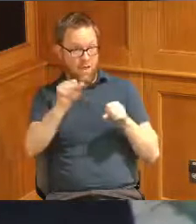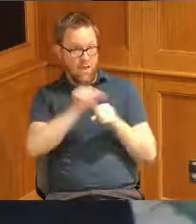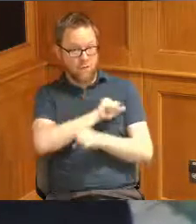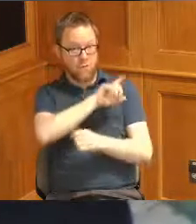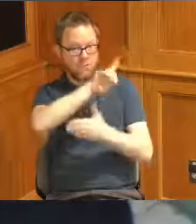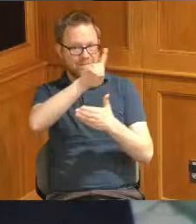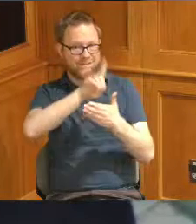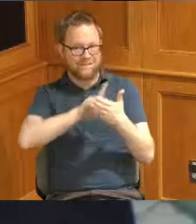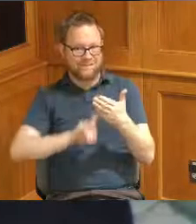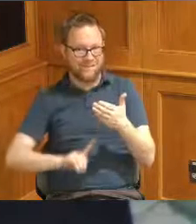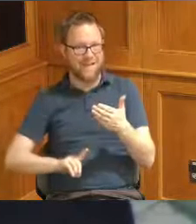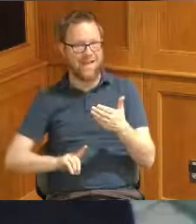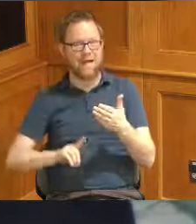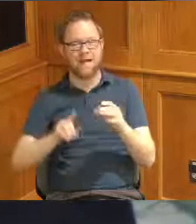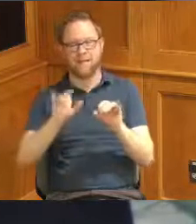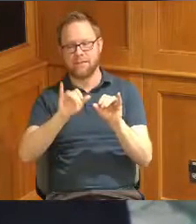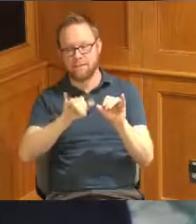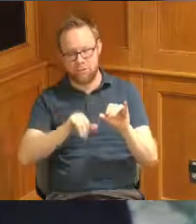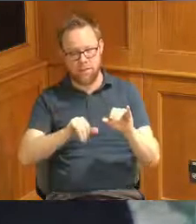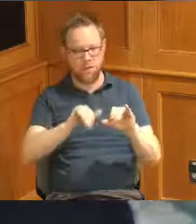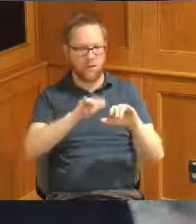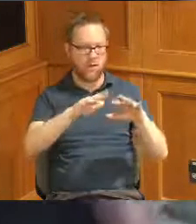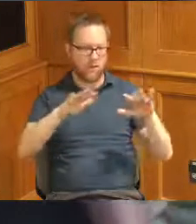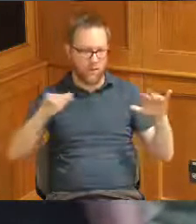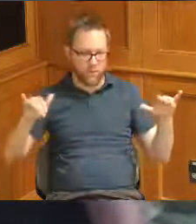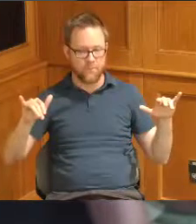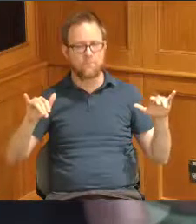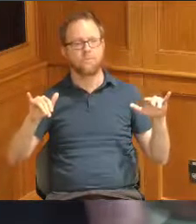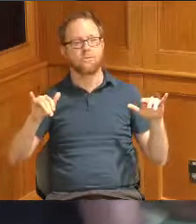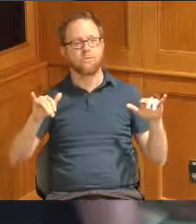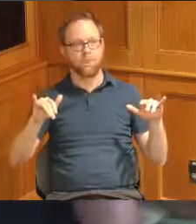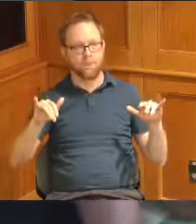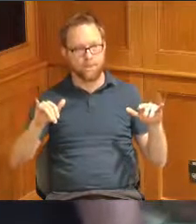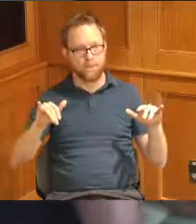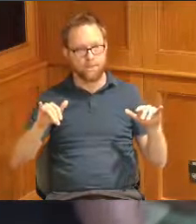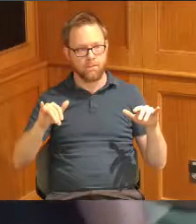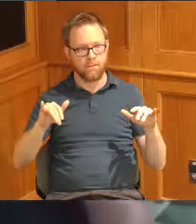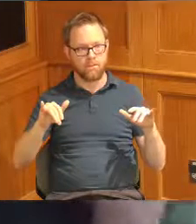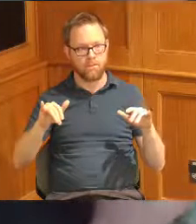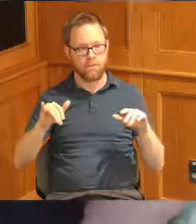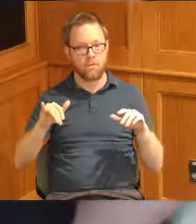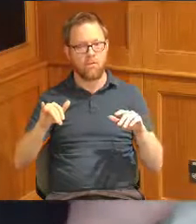the actual design so the the putting together or doing the work that actually puts it to a